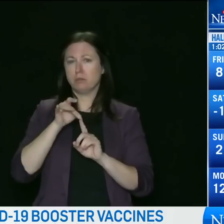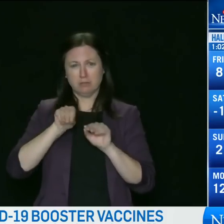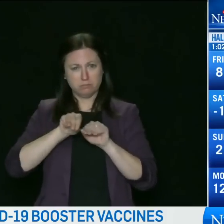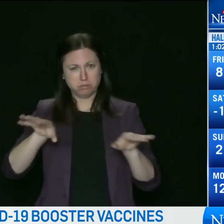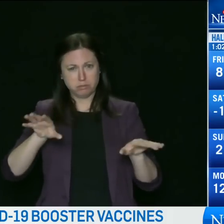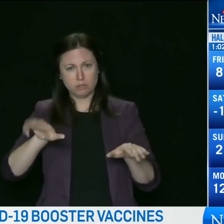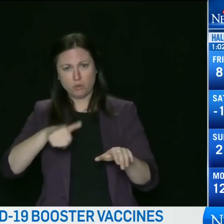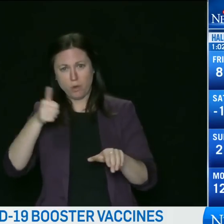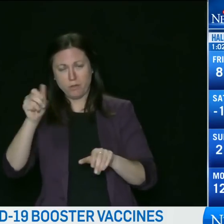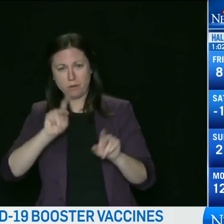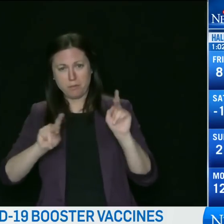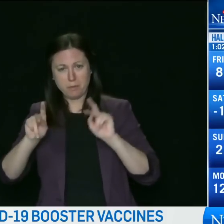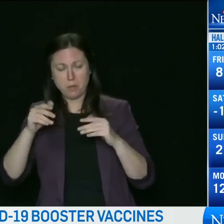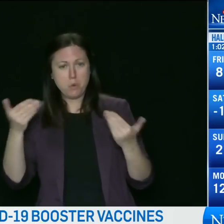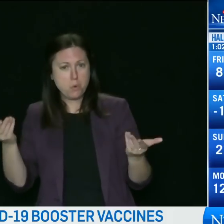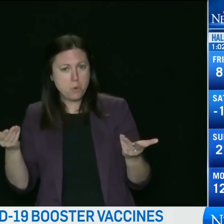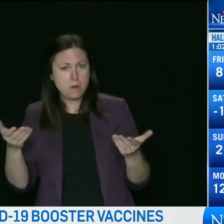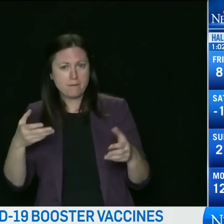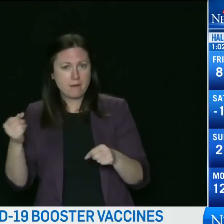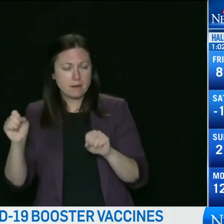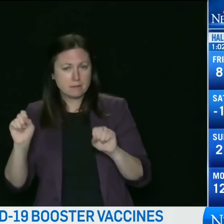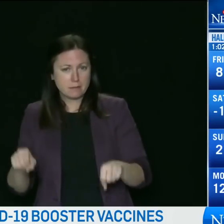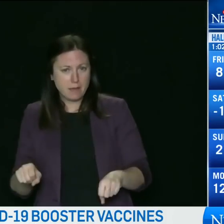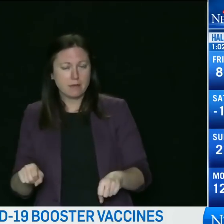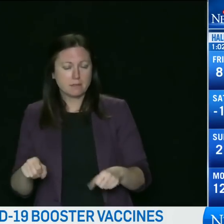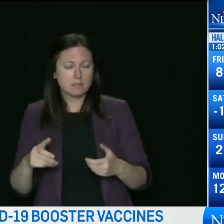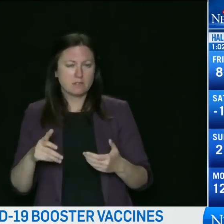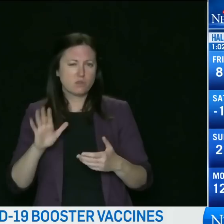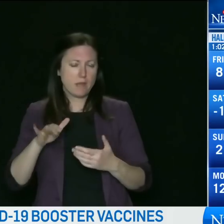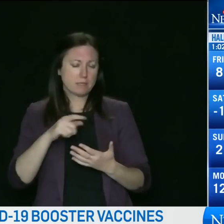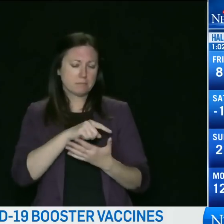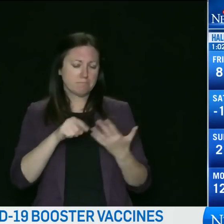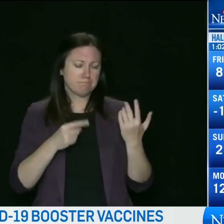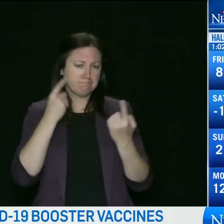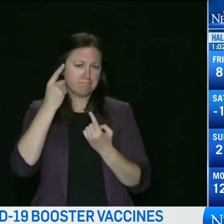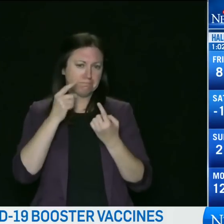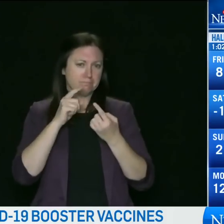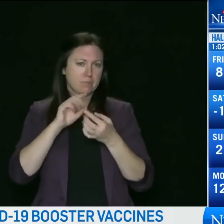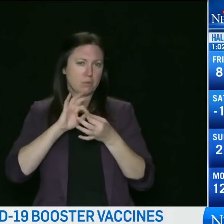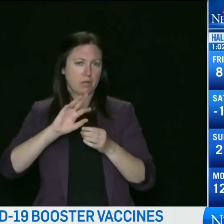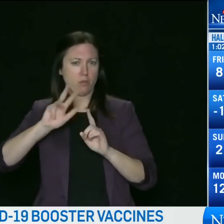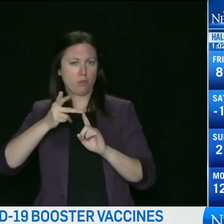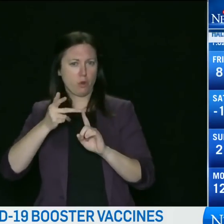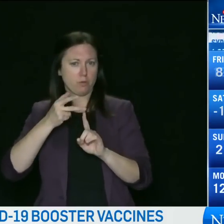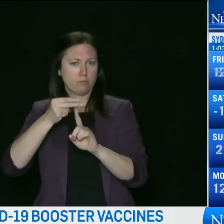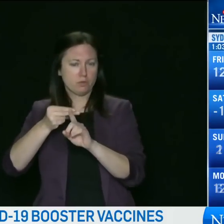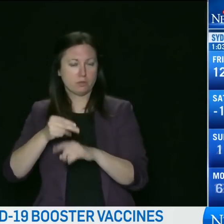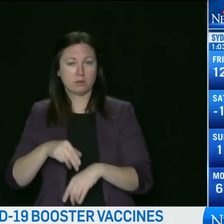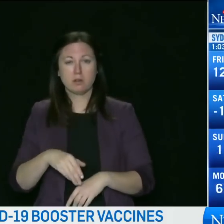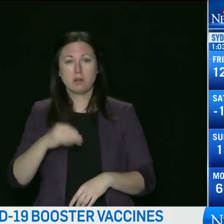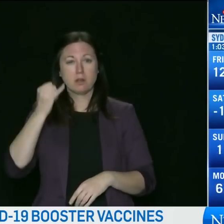COMMITTEE IDENTIFIES THE RISK OF TRAPS MISSION TO INDIVIDUALS AT INCREASED RISK OF ILLNESS.